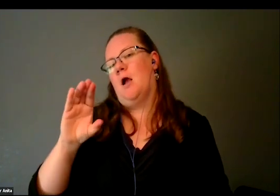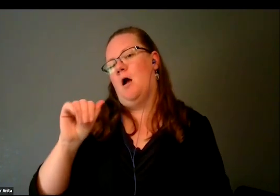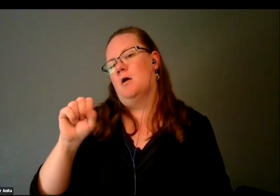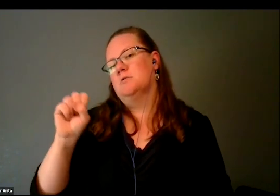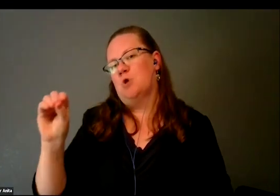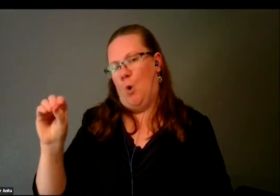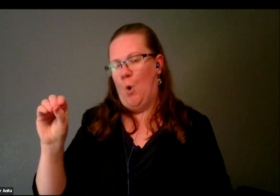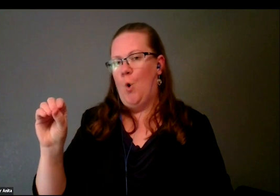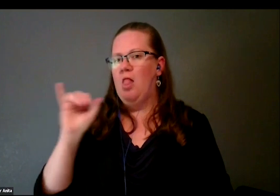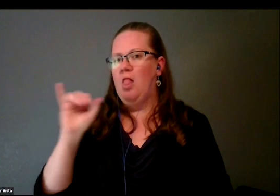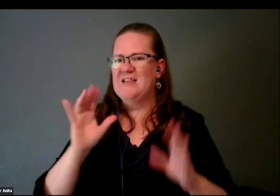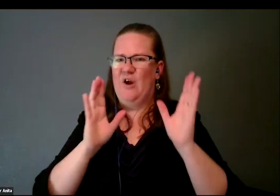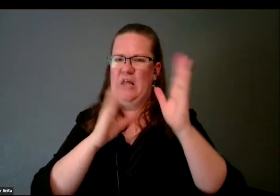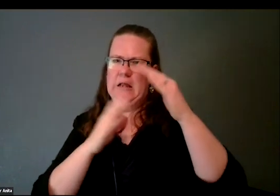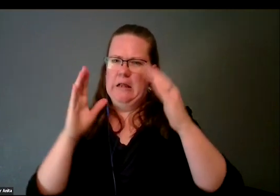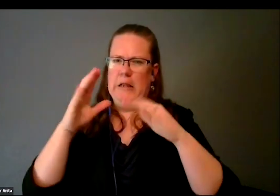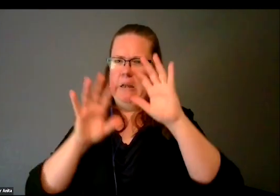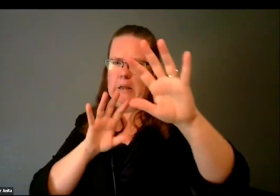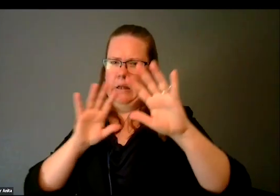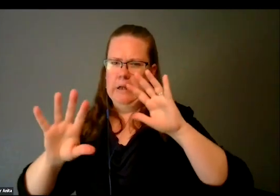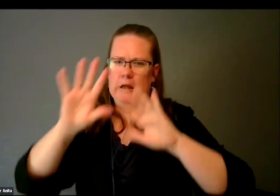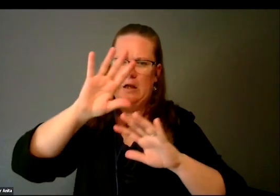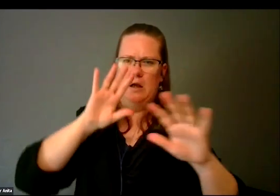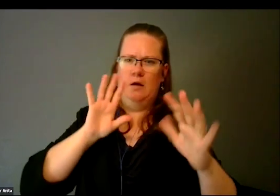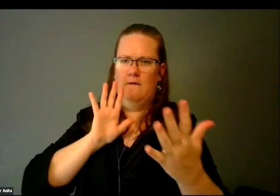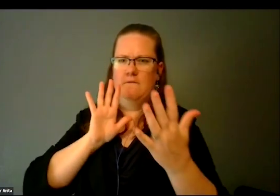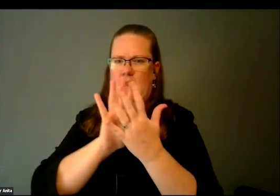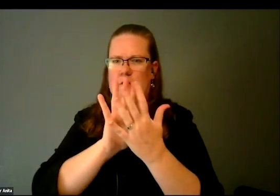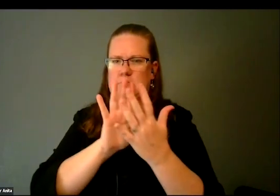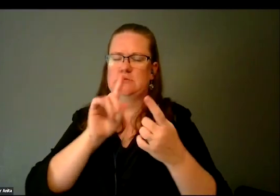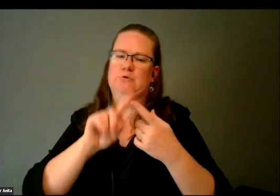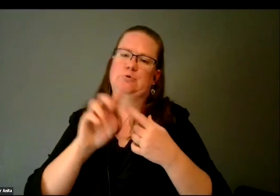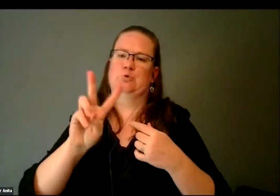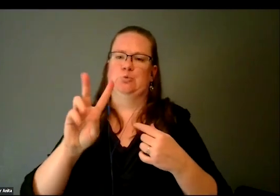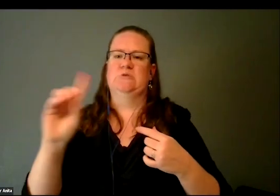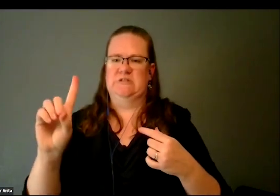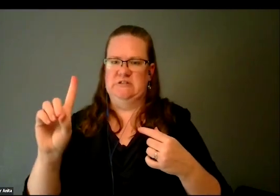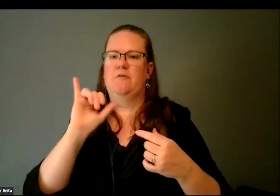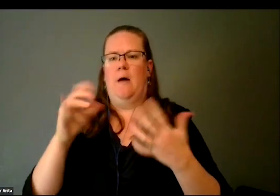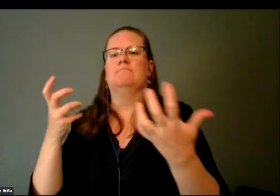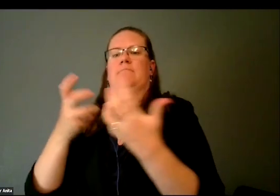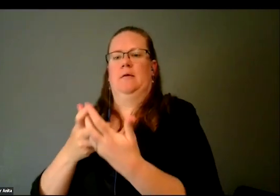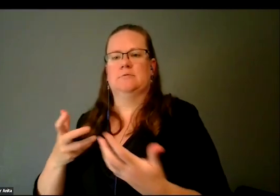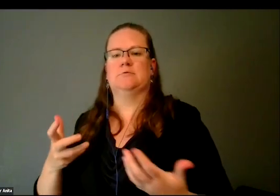so everything is kind of-- the 3D is flattened down into a 2D, which is pretty fitting for today's presentation.